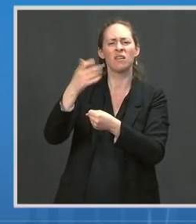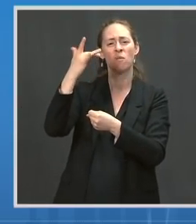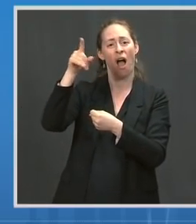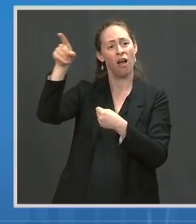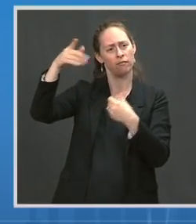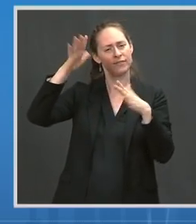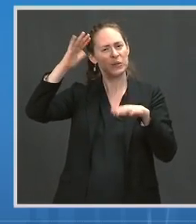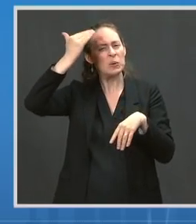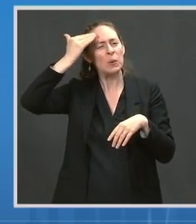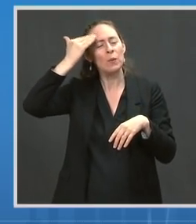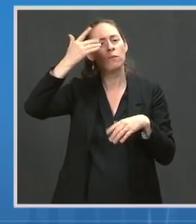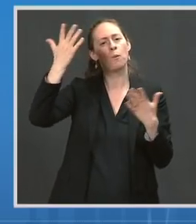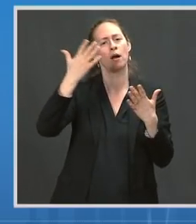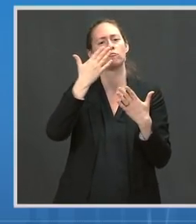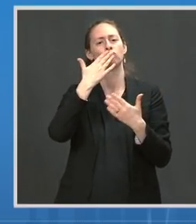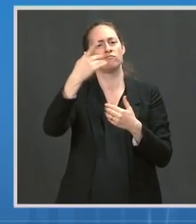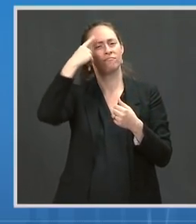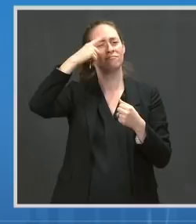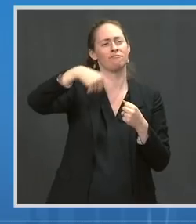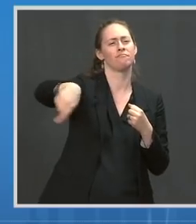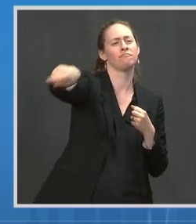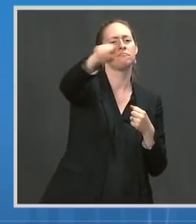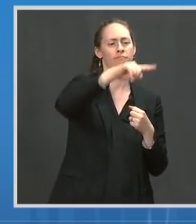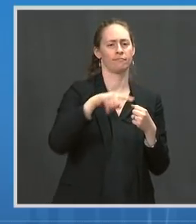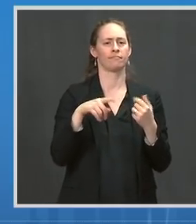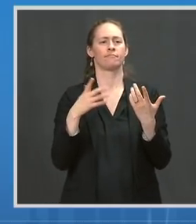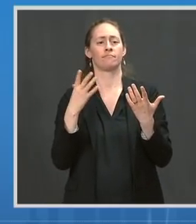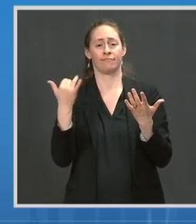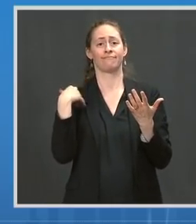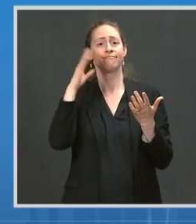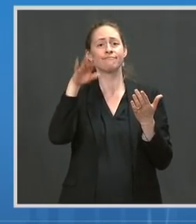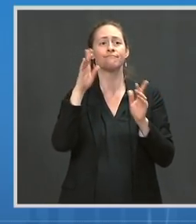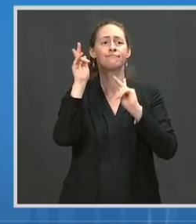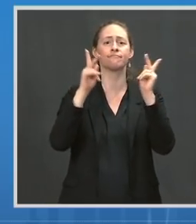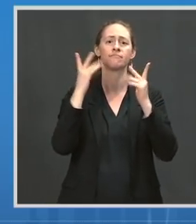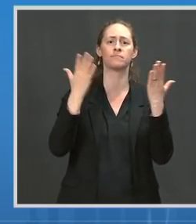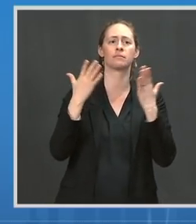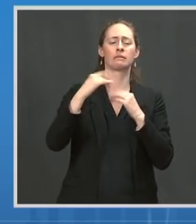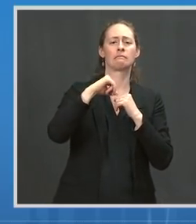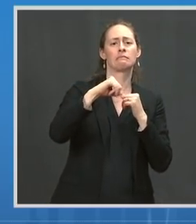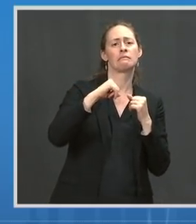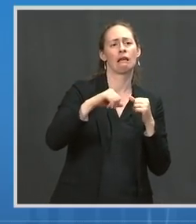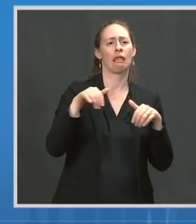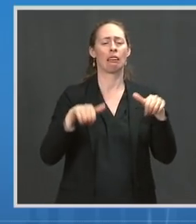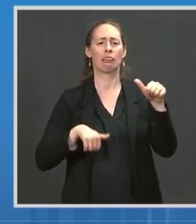For some members of the public, uncertainty about getting vaccinated stems from questions about how safe the vaccines are.